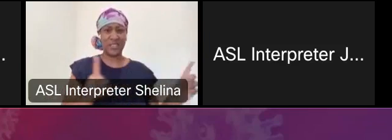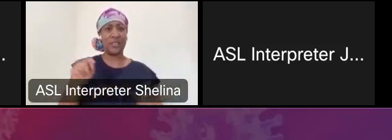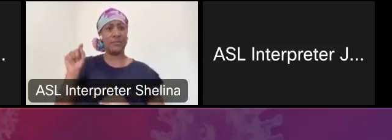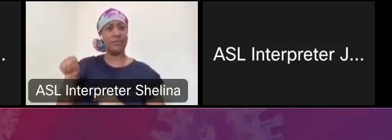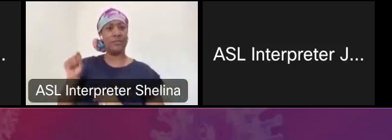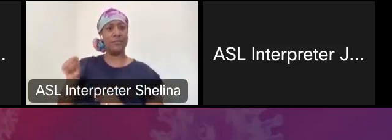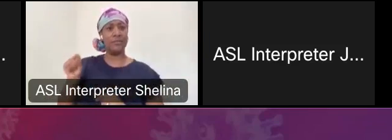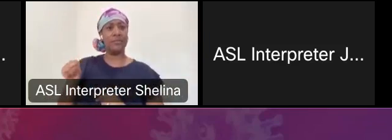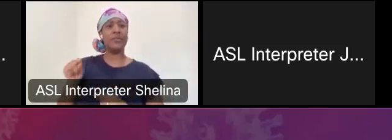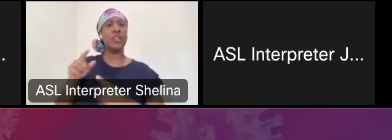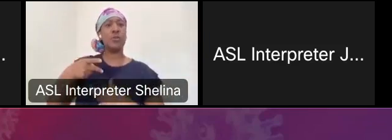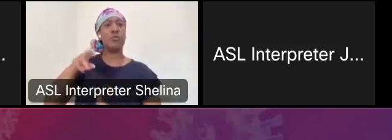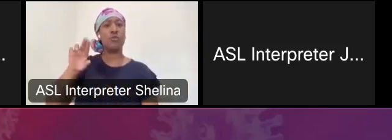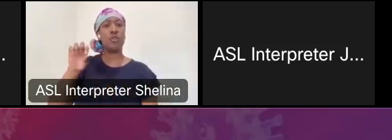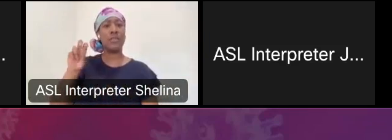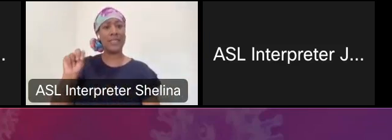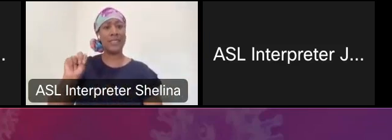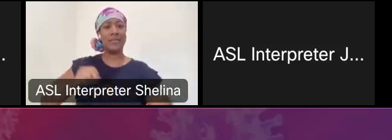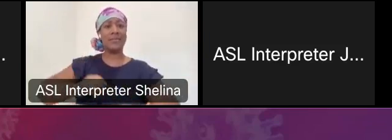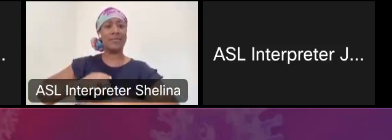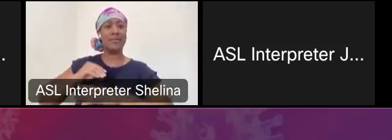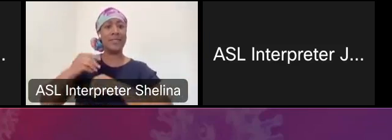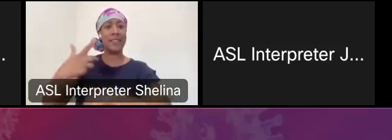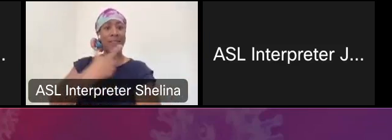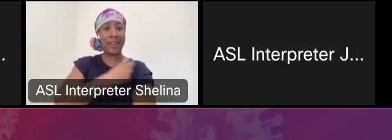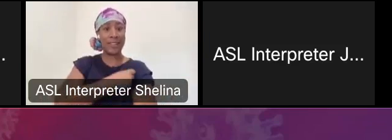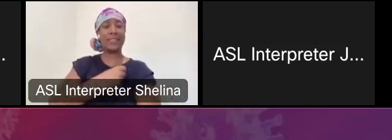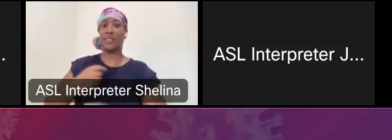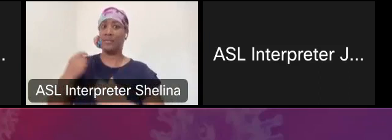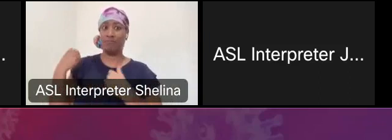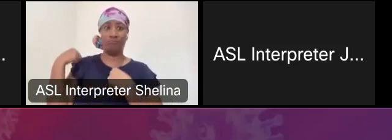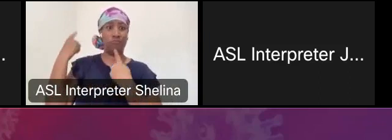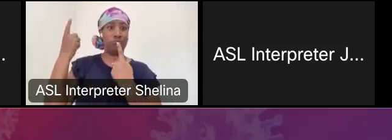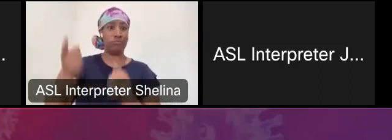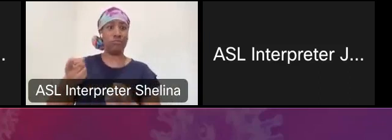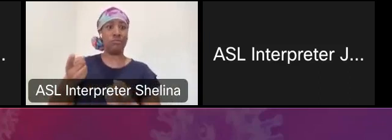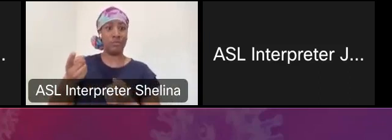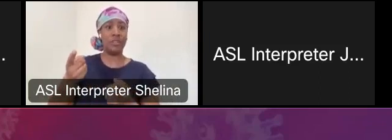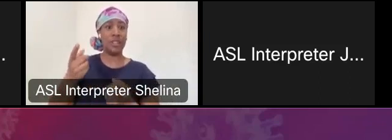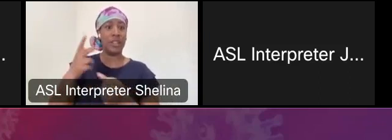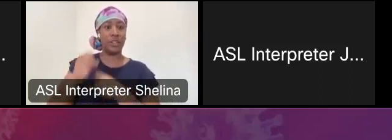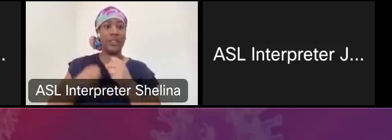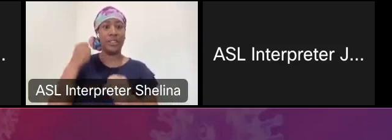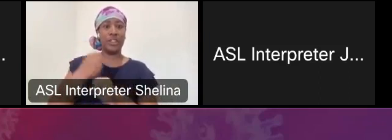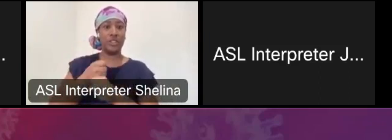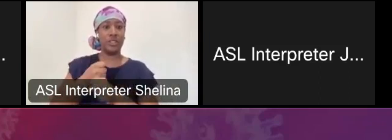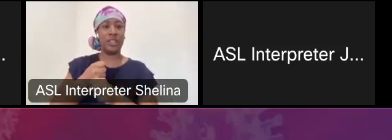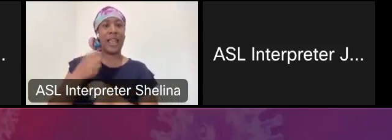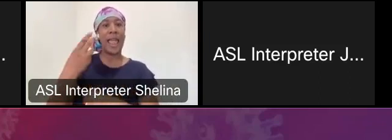protein vaccines have been used for more than thirty years in the united states beginning with the first licensed hepatitis b vaccine